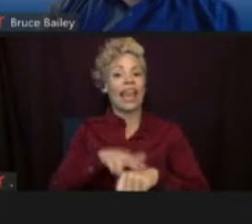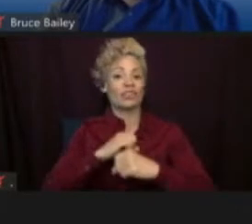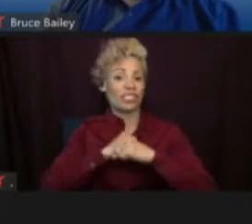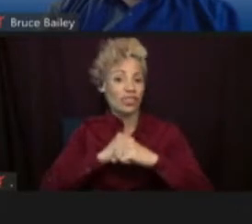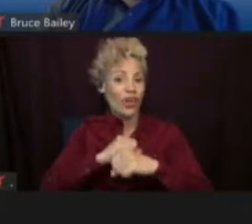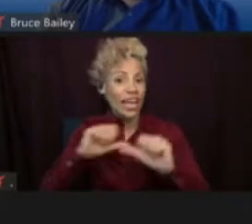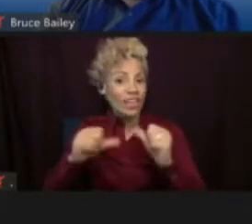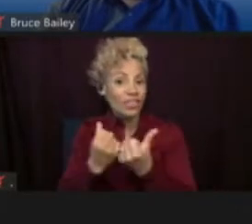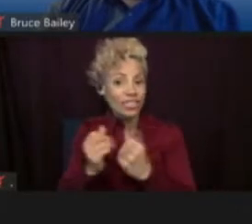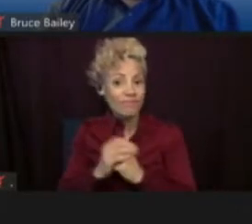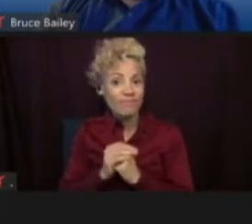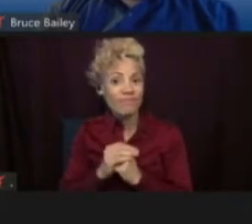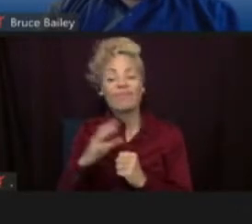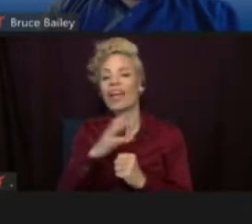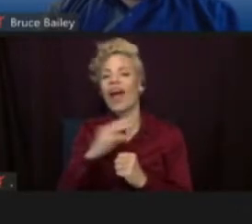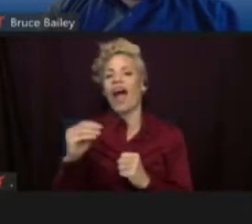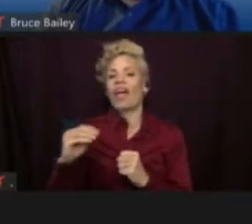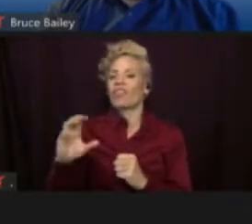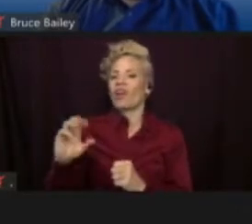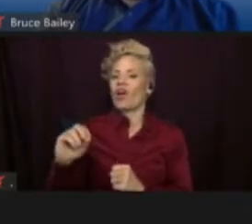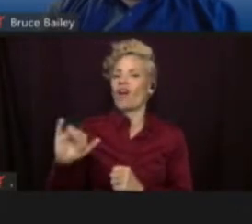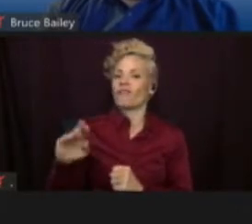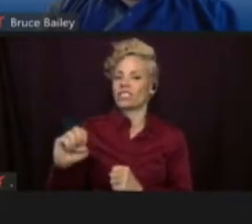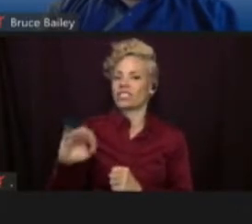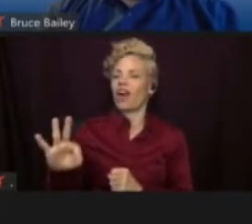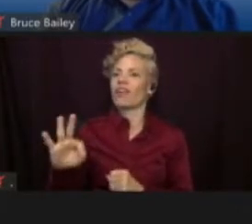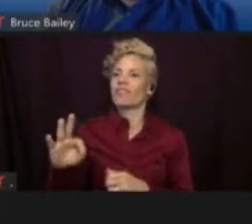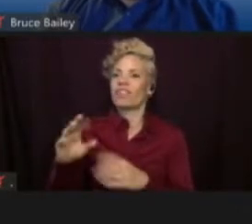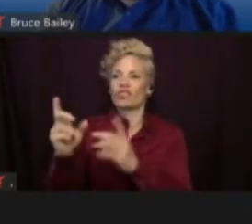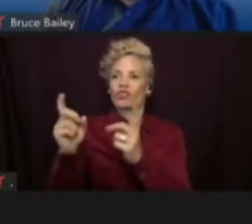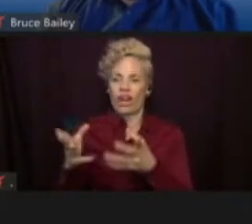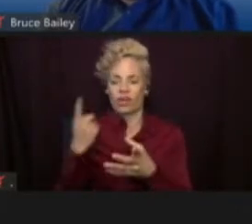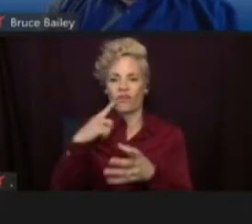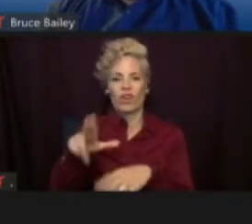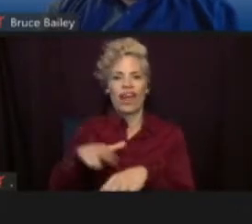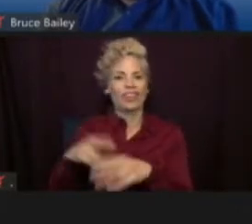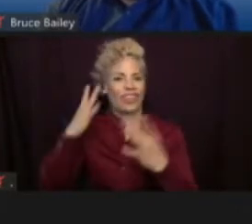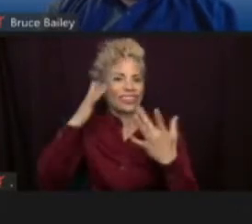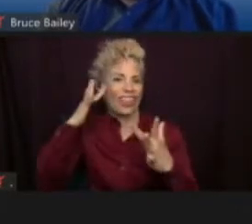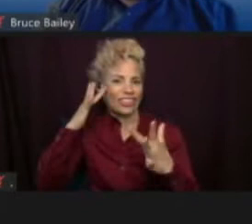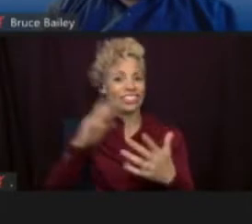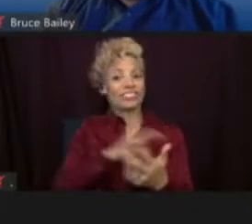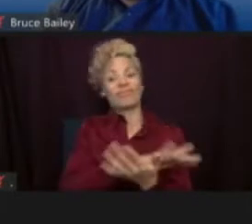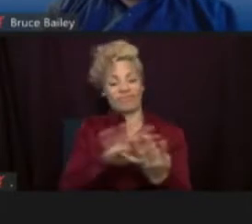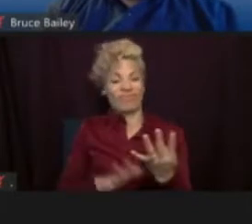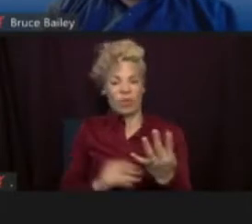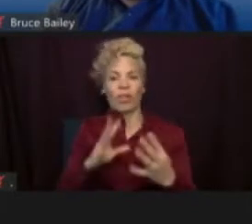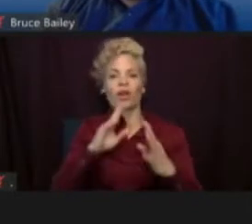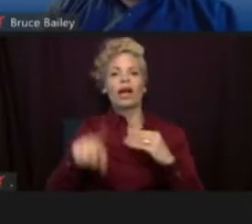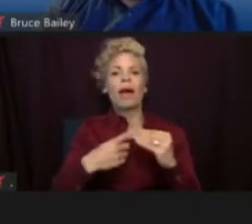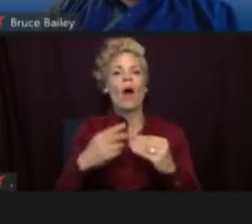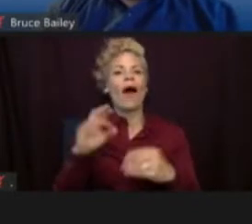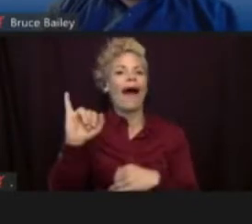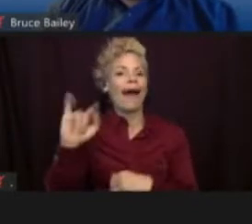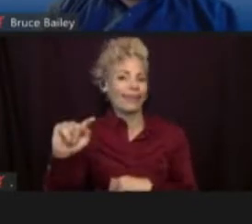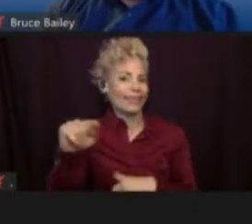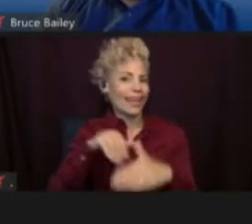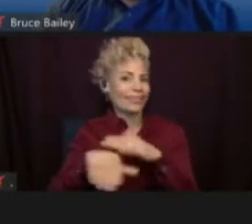and the Office of the Director of National Intelligence, who will talk about information technology accessibility improvement efforts,